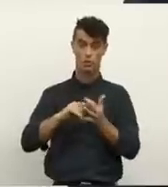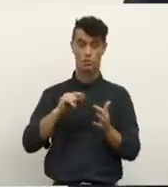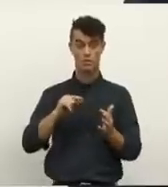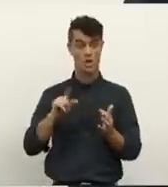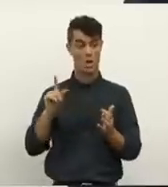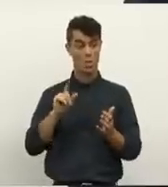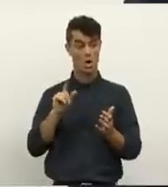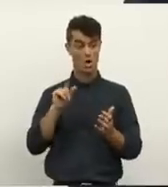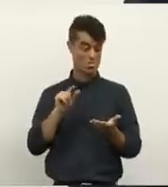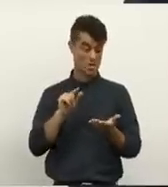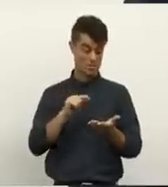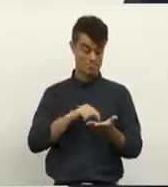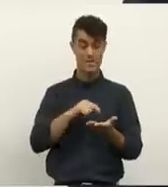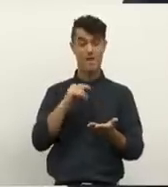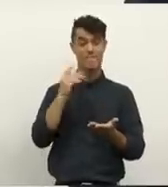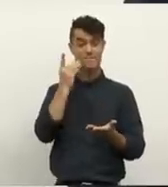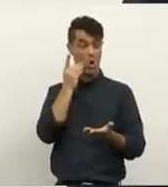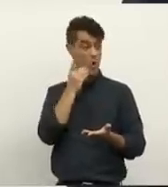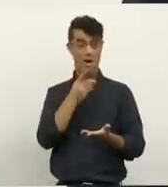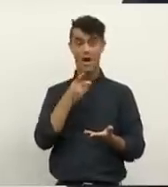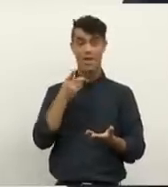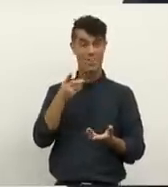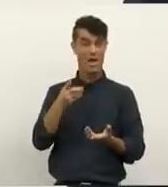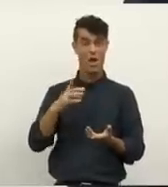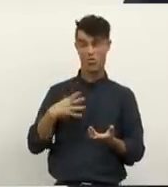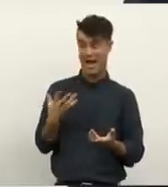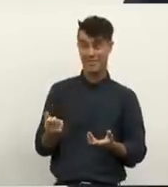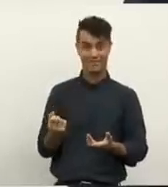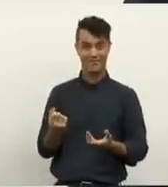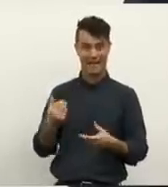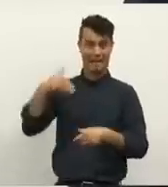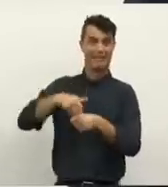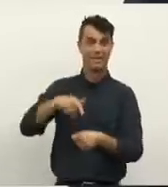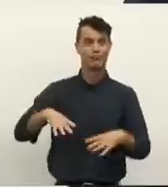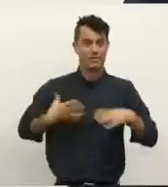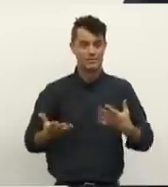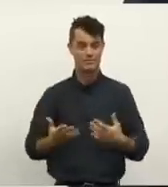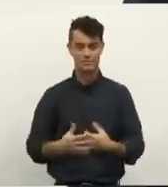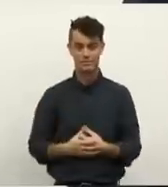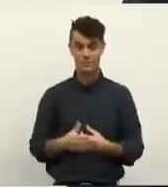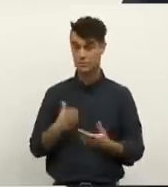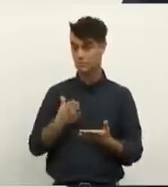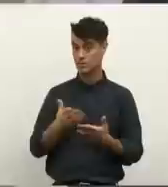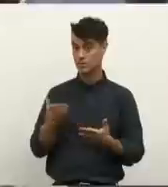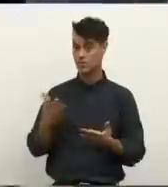in the equipment they've got in their hands. And that's definitely a valuable thing that they could - Great, thanks Lloyd.